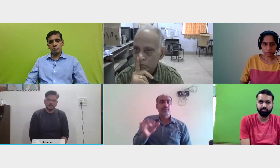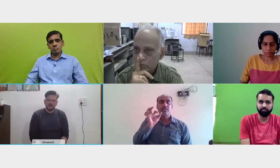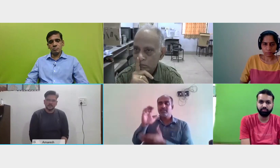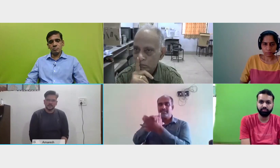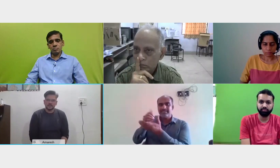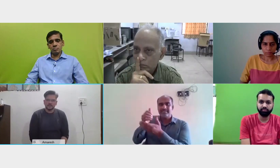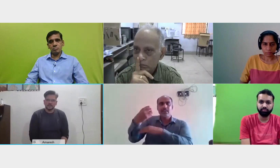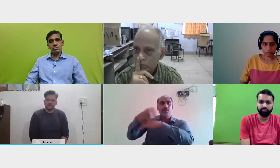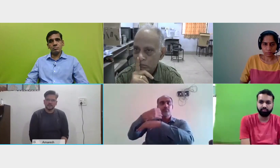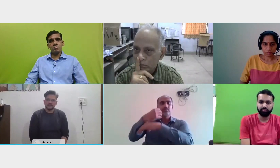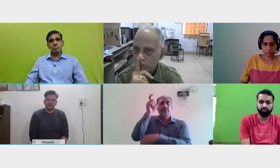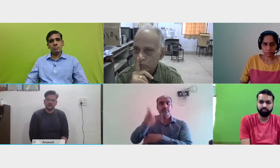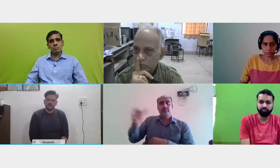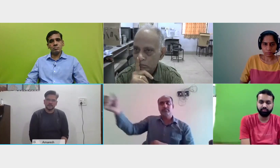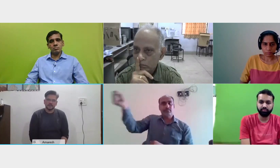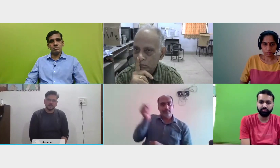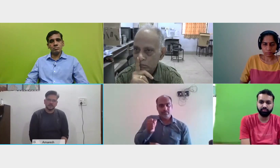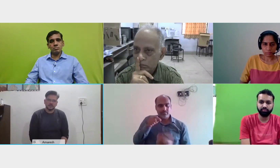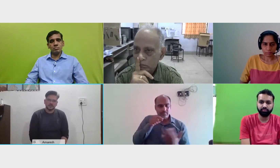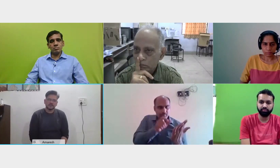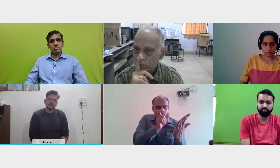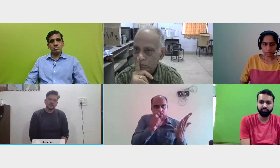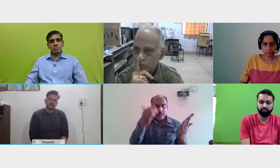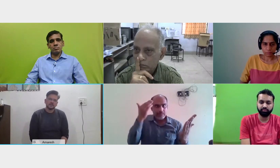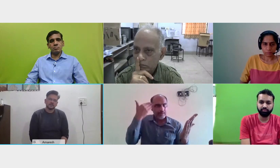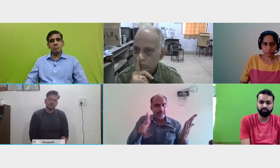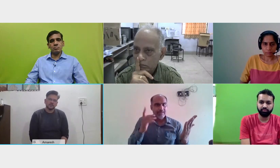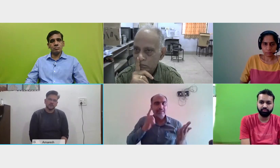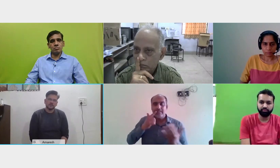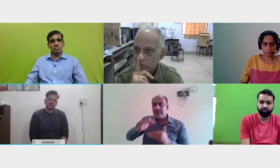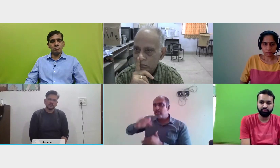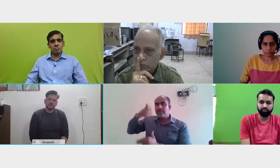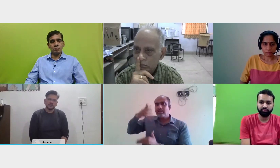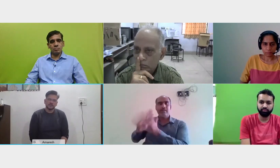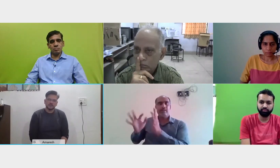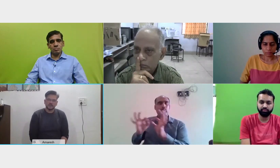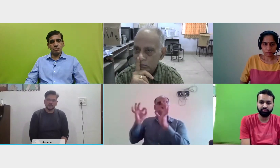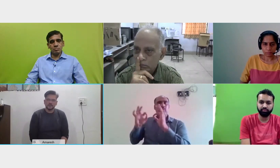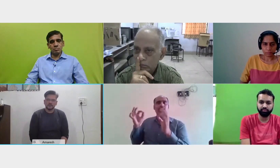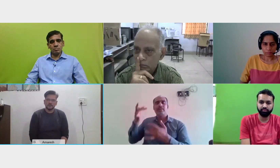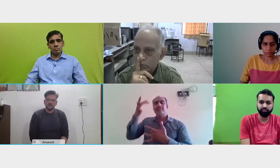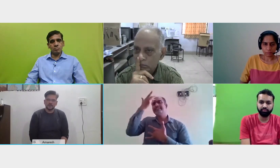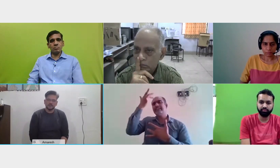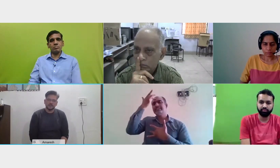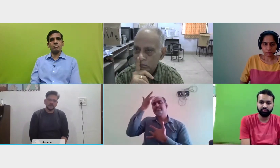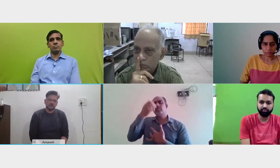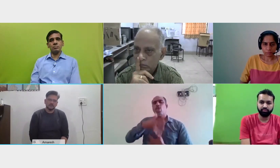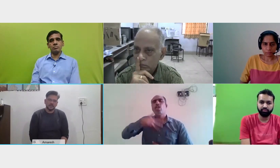horticulture and all of these so what we did was since we did not know the terms or the